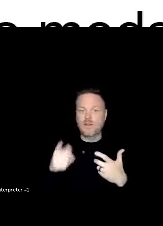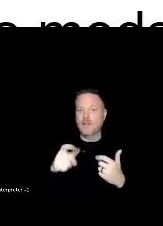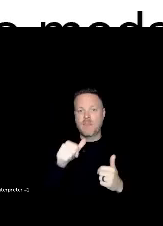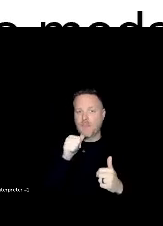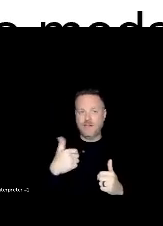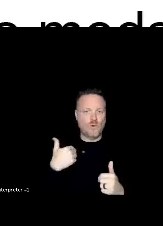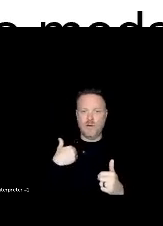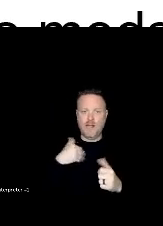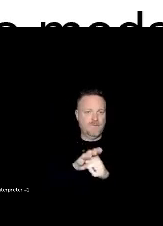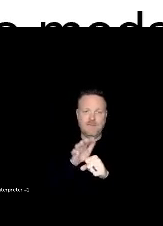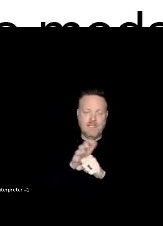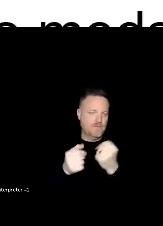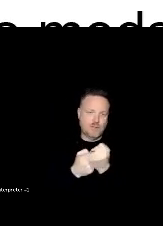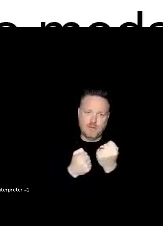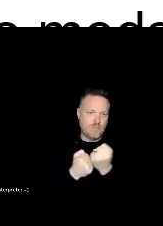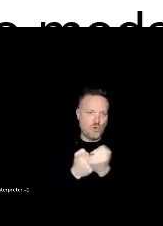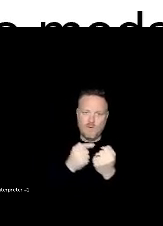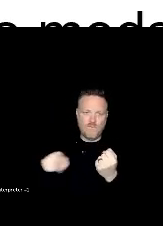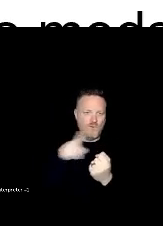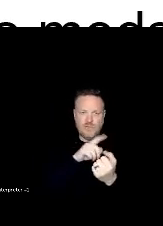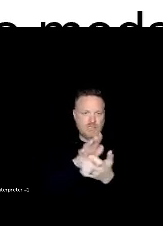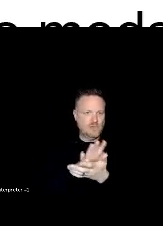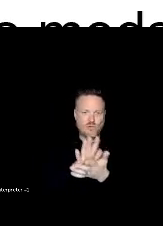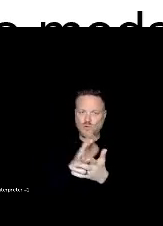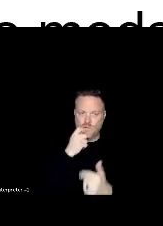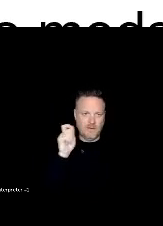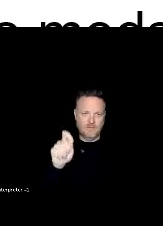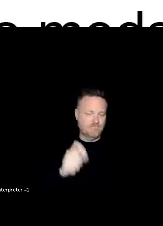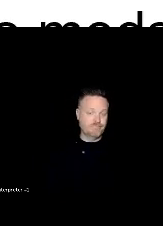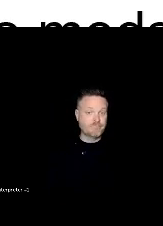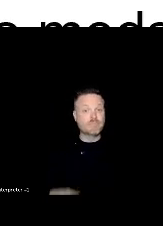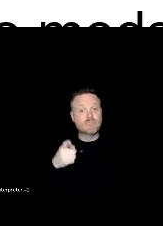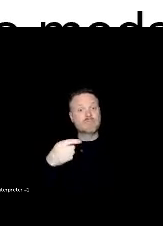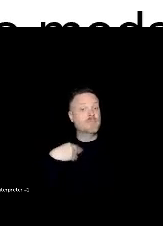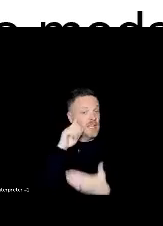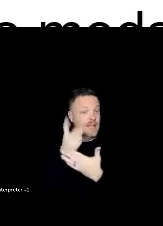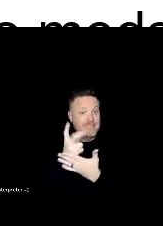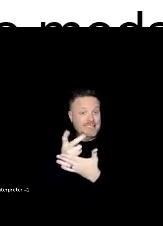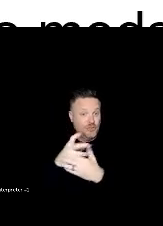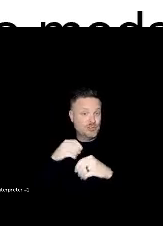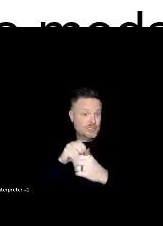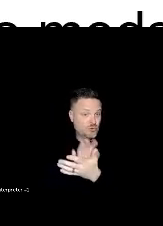enough support in these schools, period. He does have seizures at school. His new thing is,